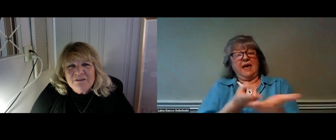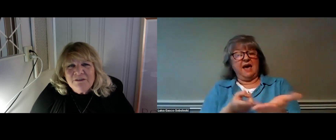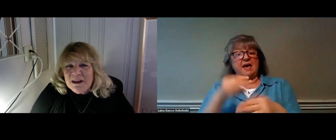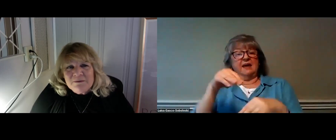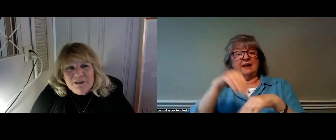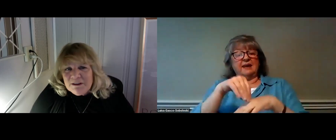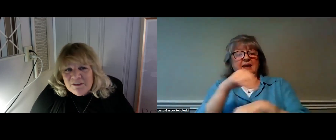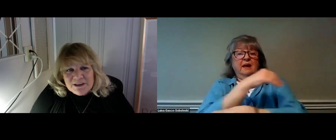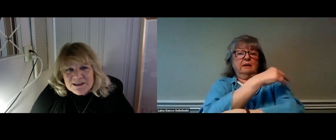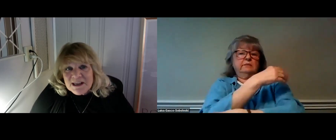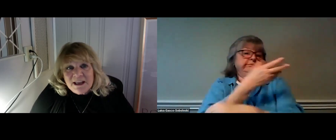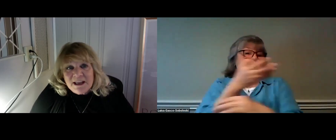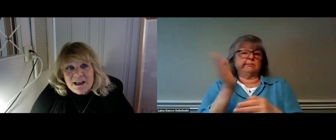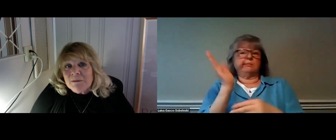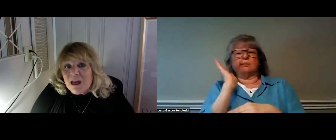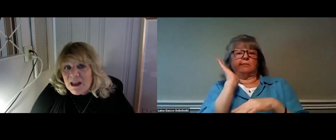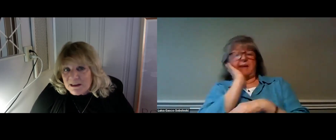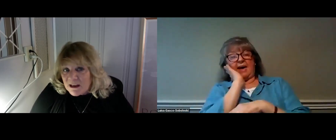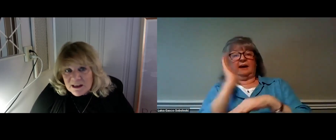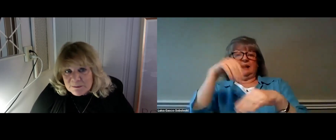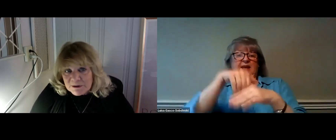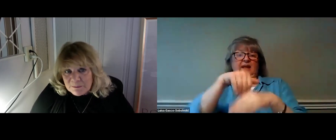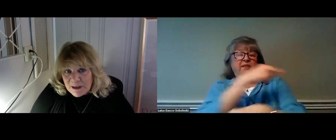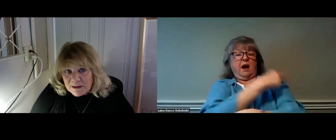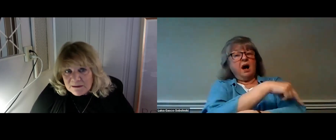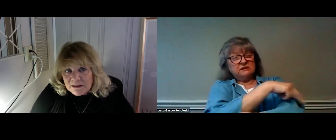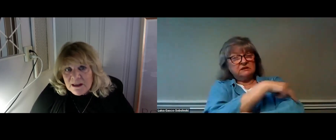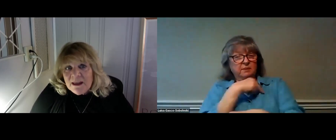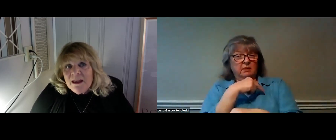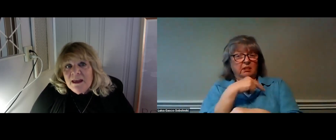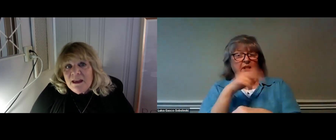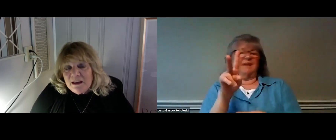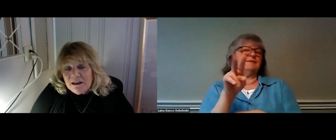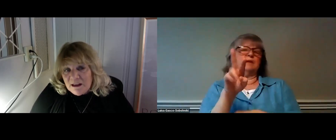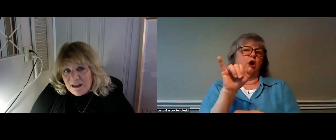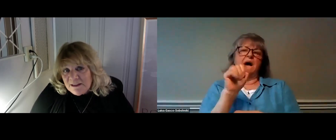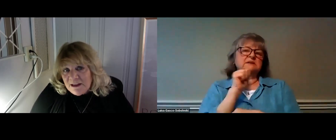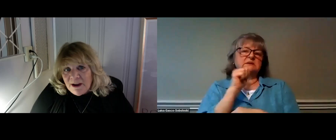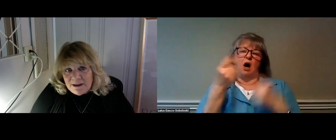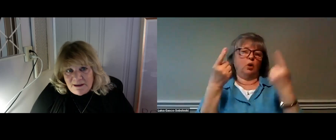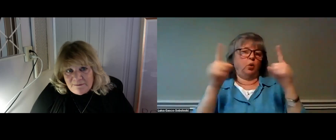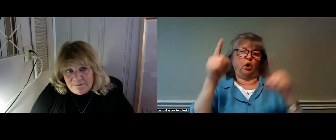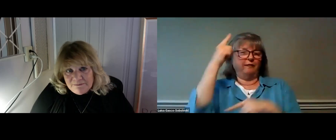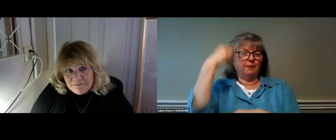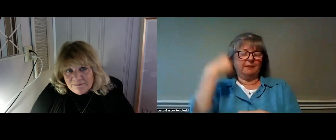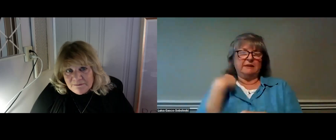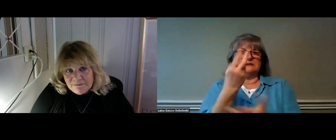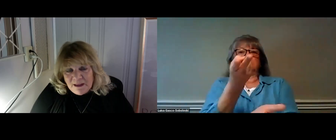And if I'm very, very, sick and I'm lying in a hospital bed and there I am,